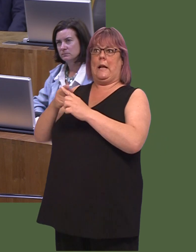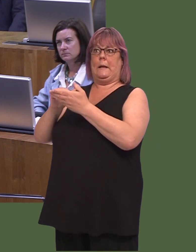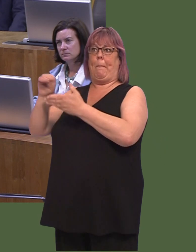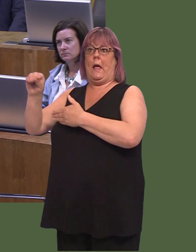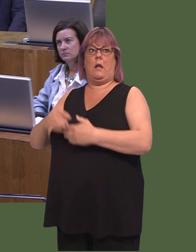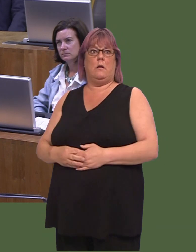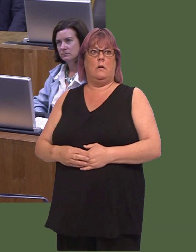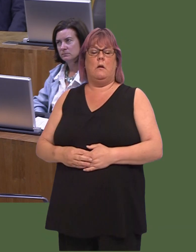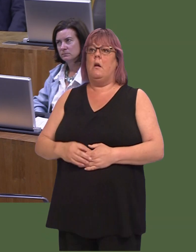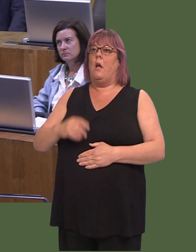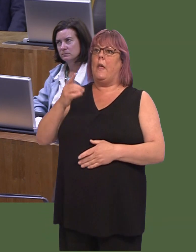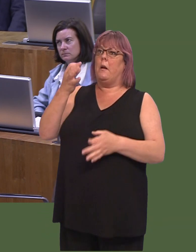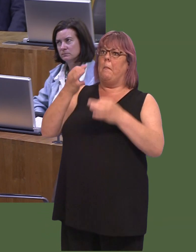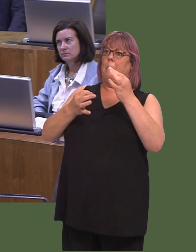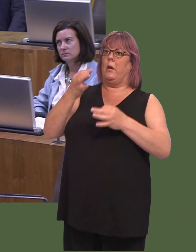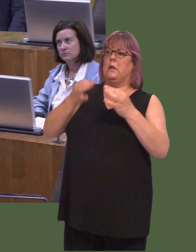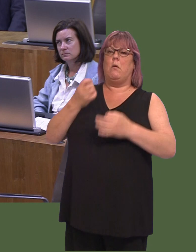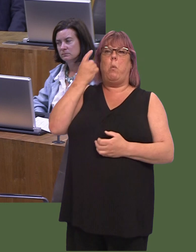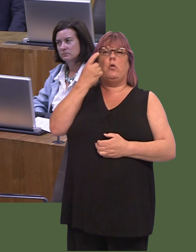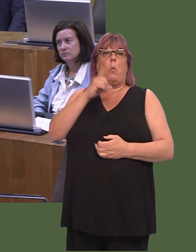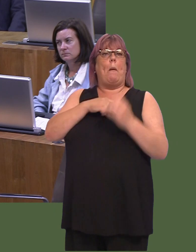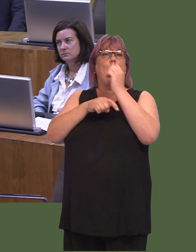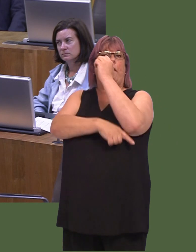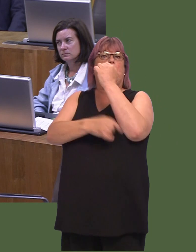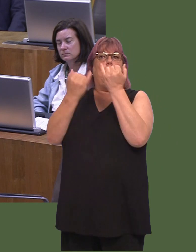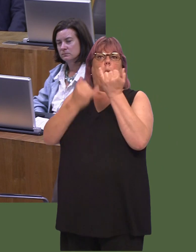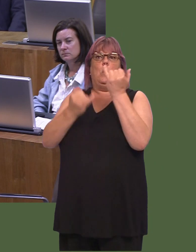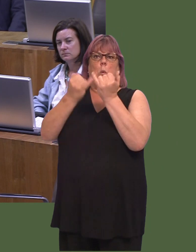then we have Conservative politicians wondering why levels of poverty have gone up.